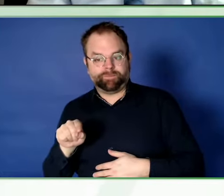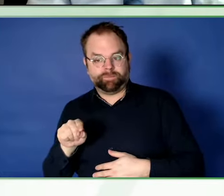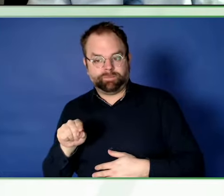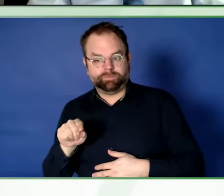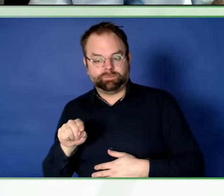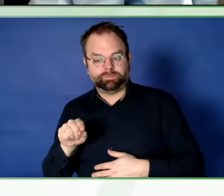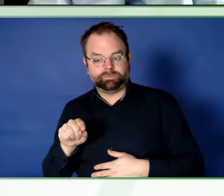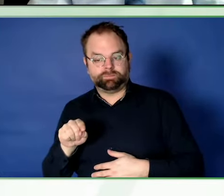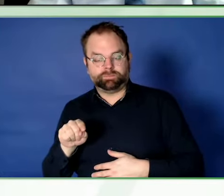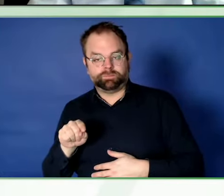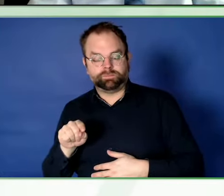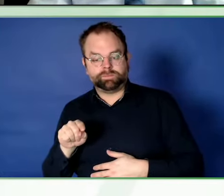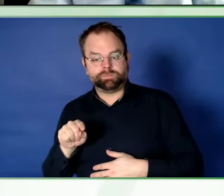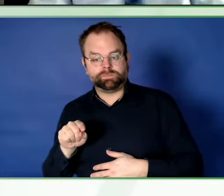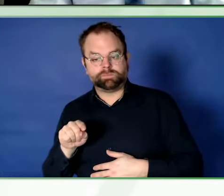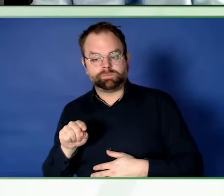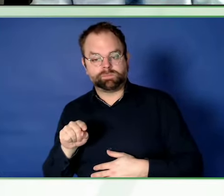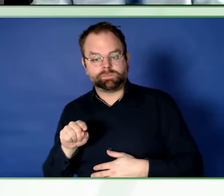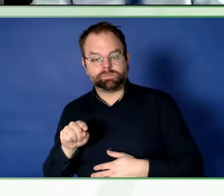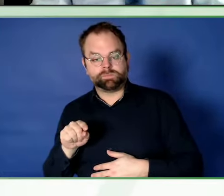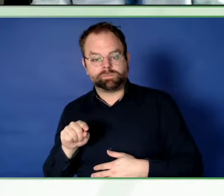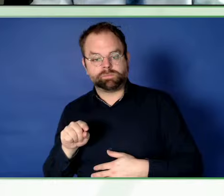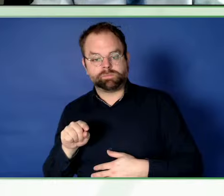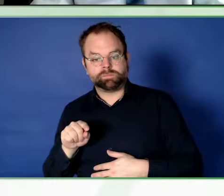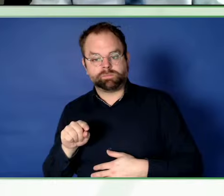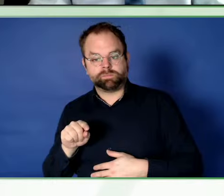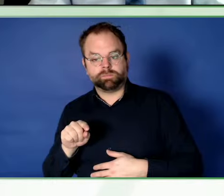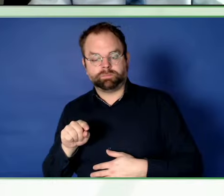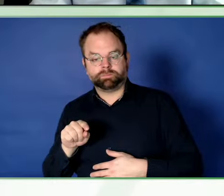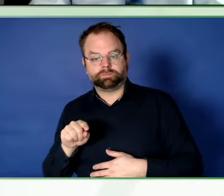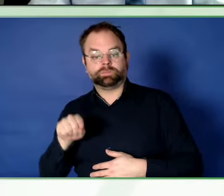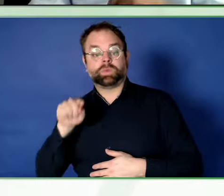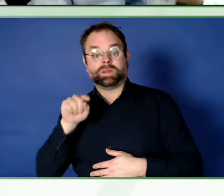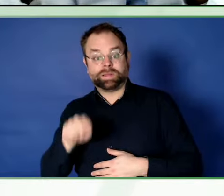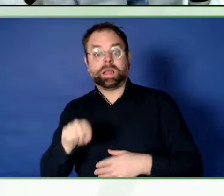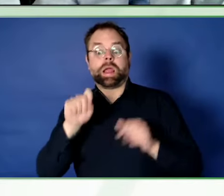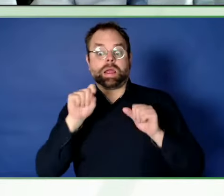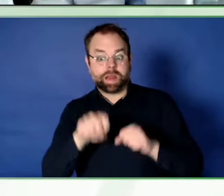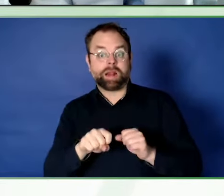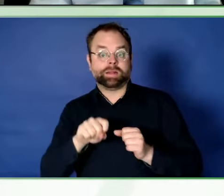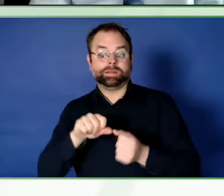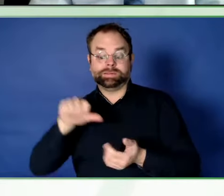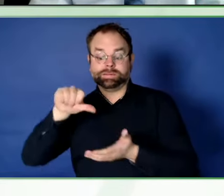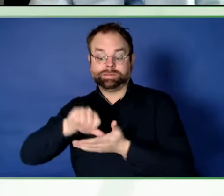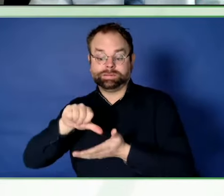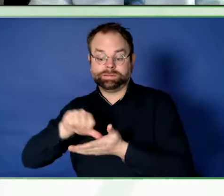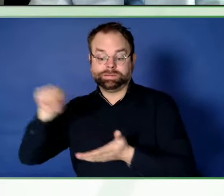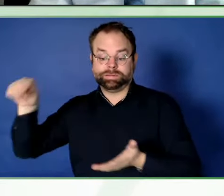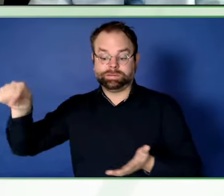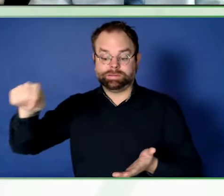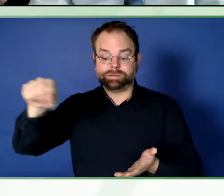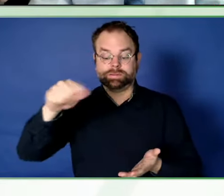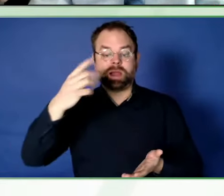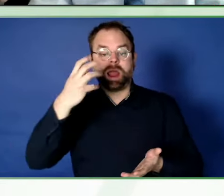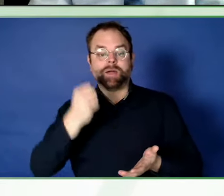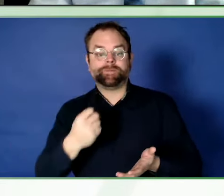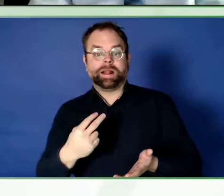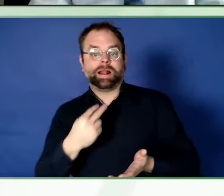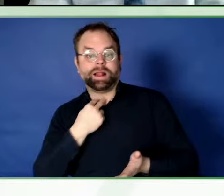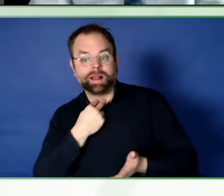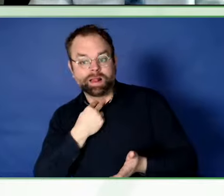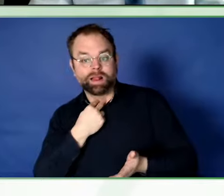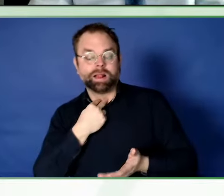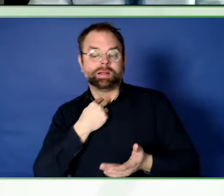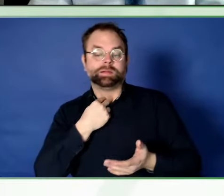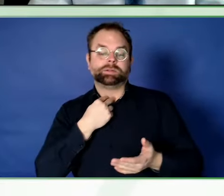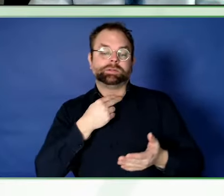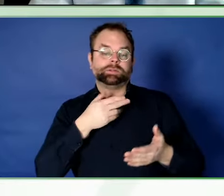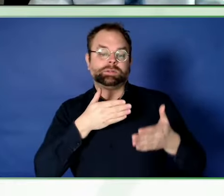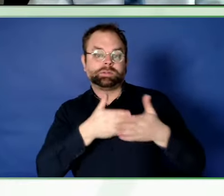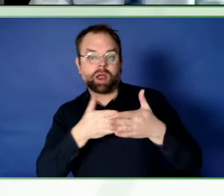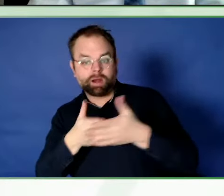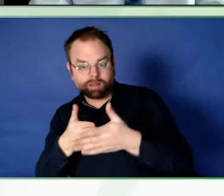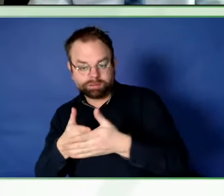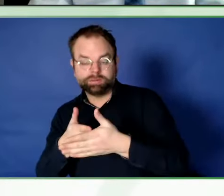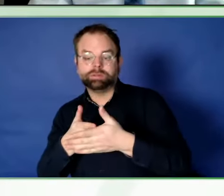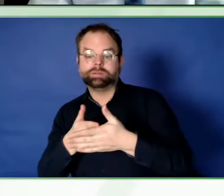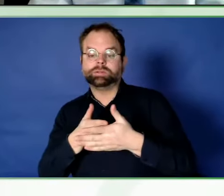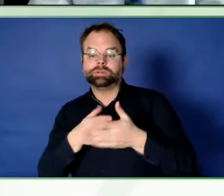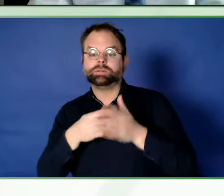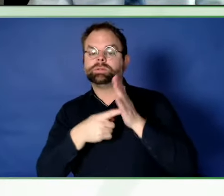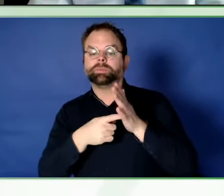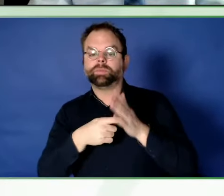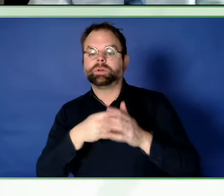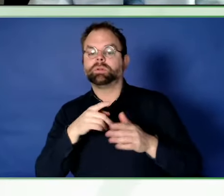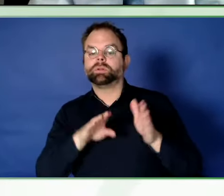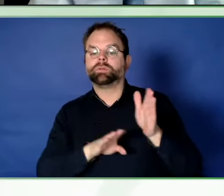like asking developing country, for example we have a lack of money spent in accessibility